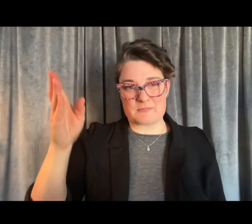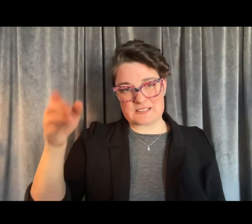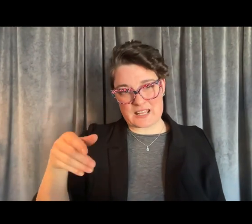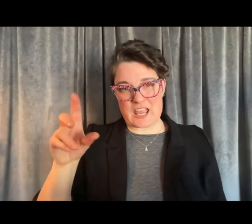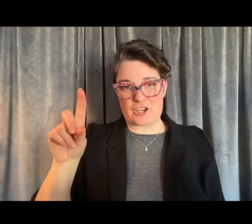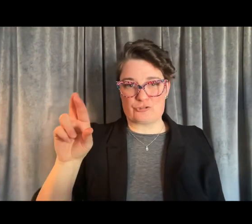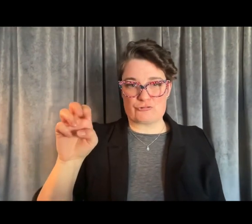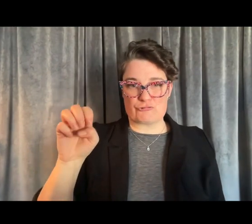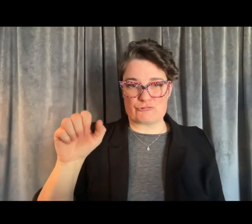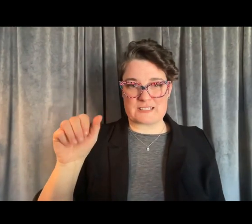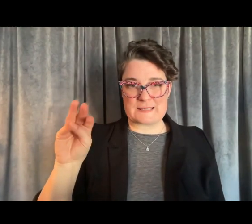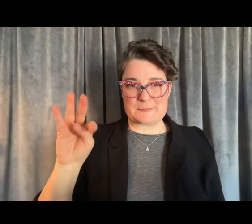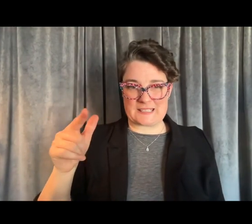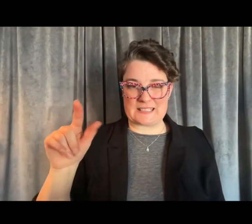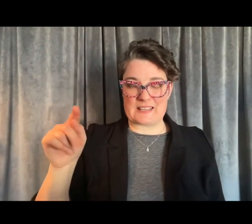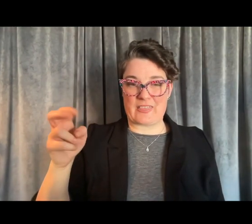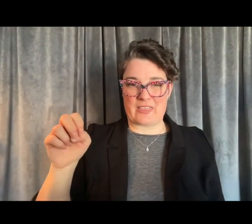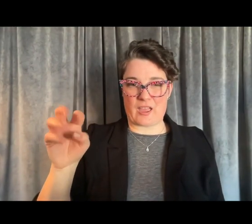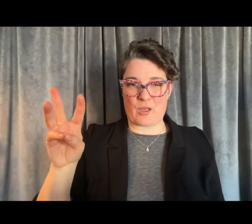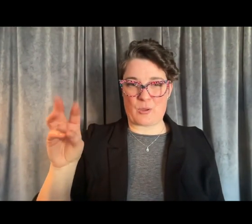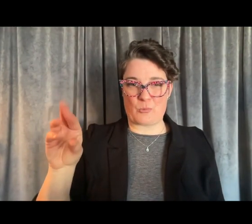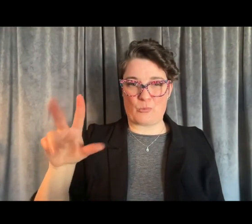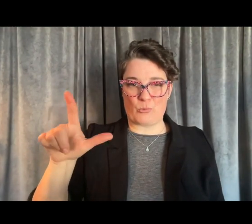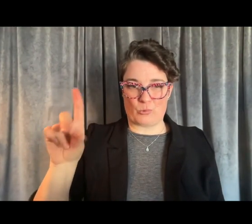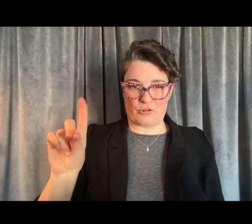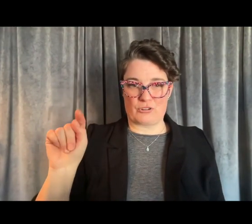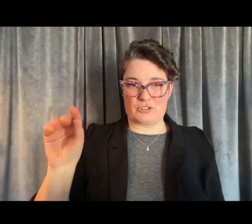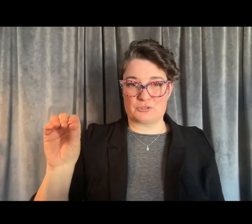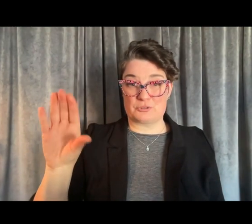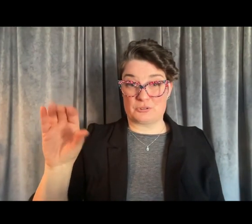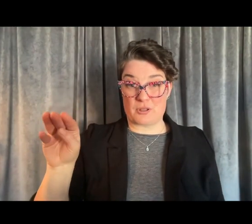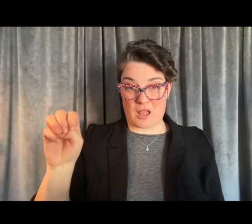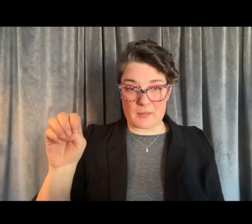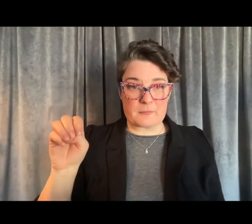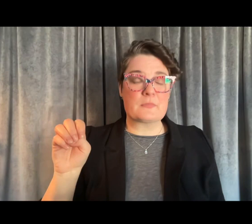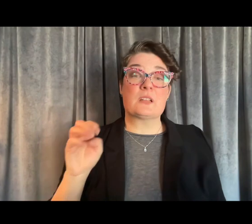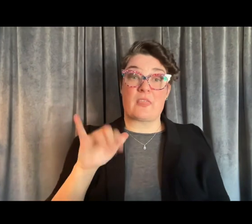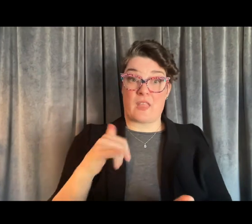and it helps us make this podcast and you get to be a part of it.